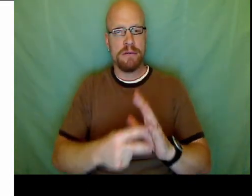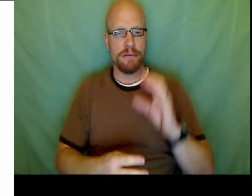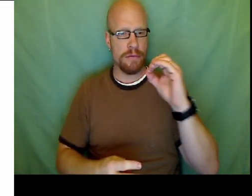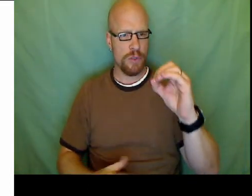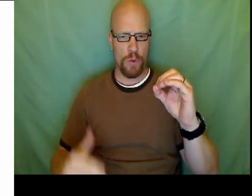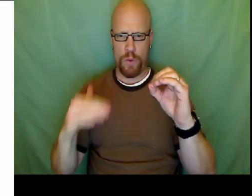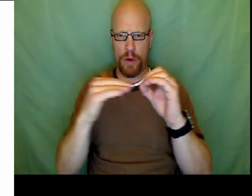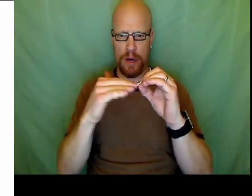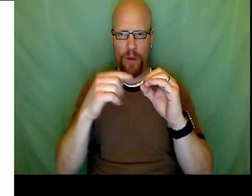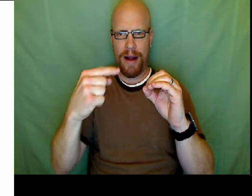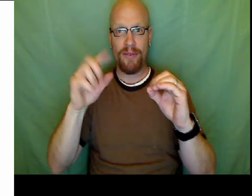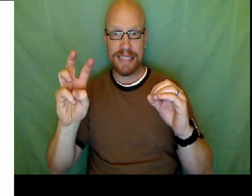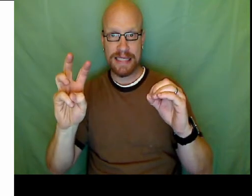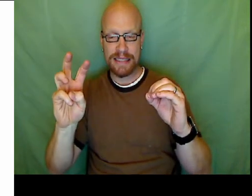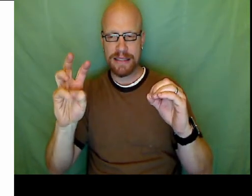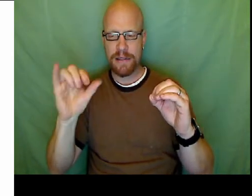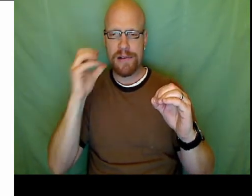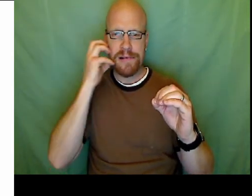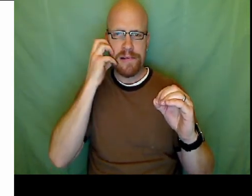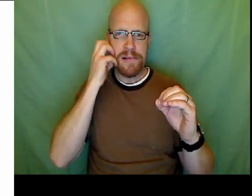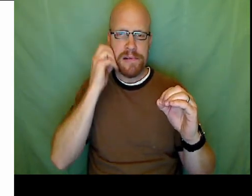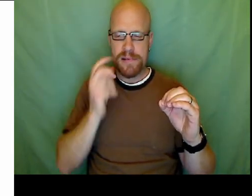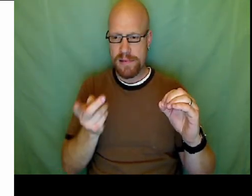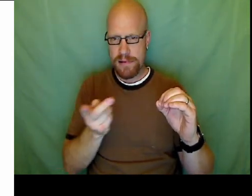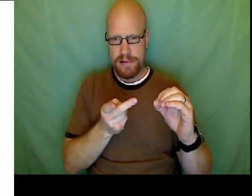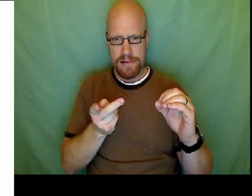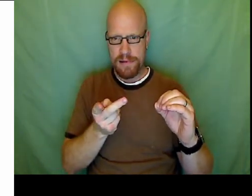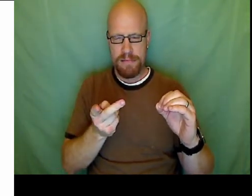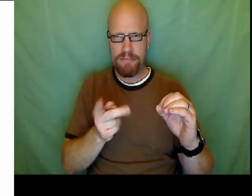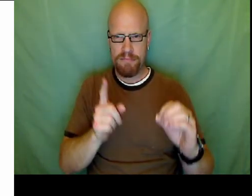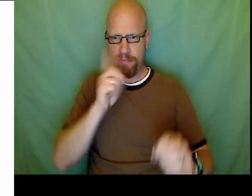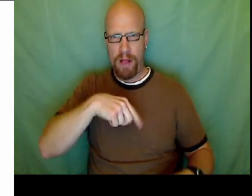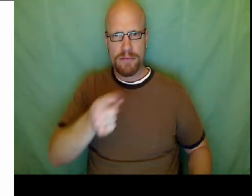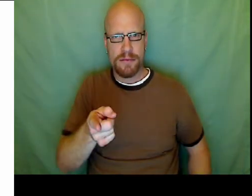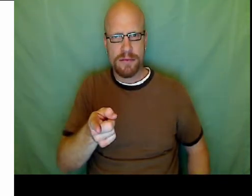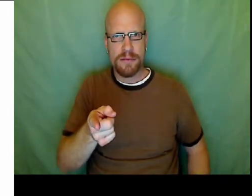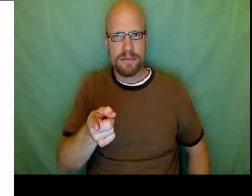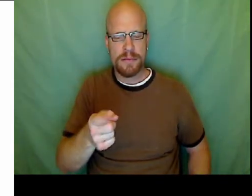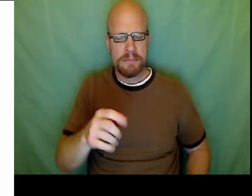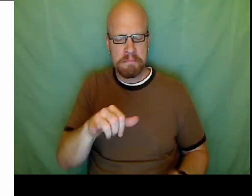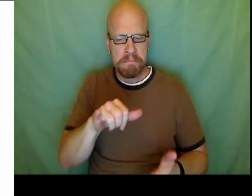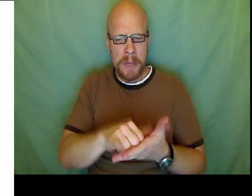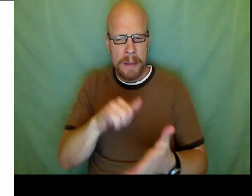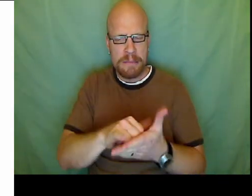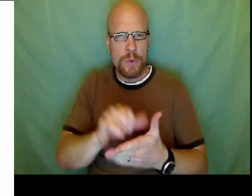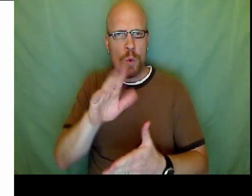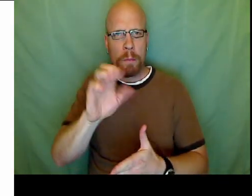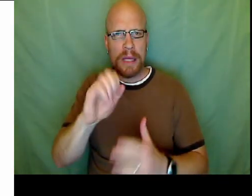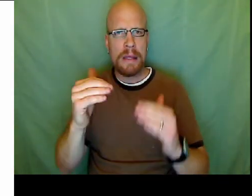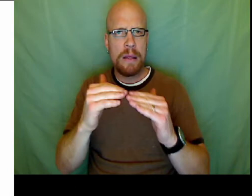and y left in our equation. We have 0 = -6 and that's not true, that's false.